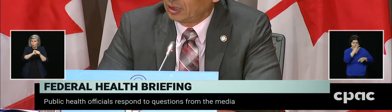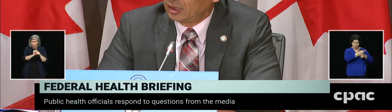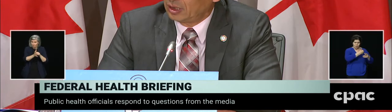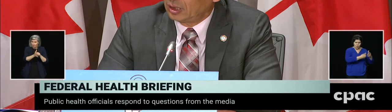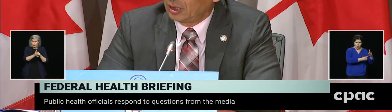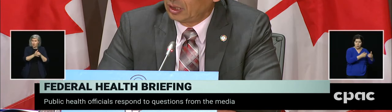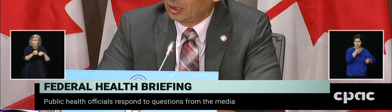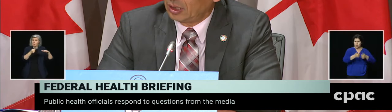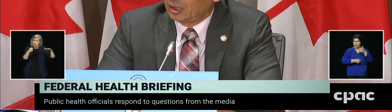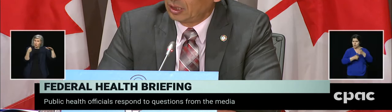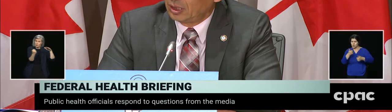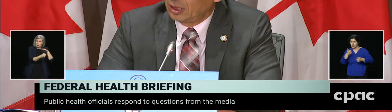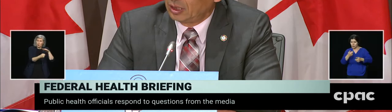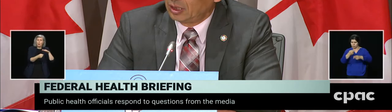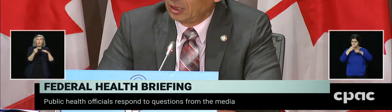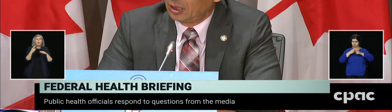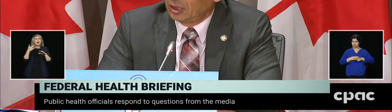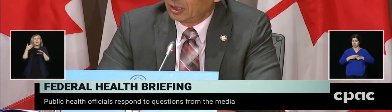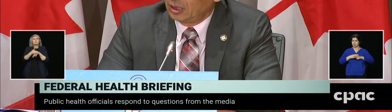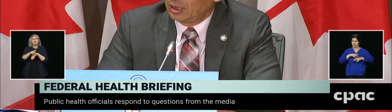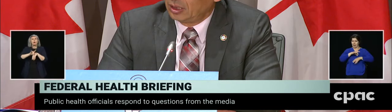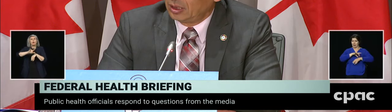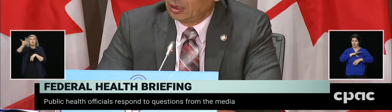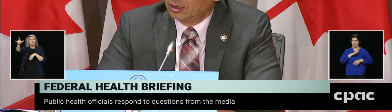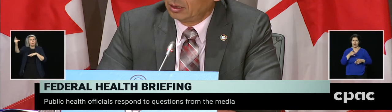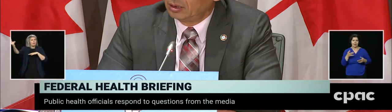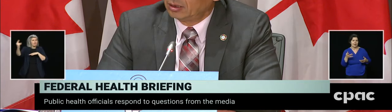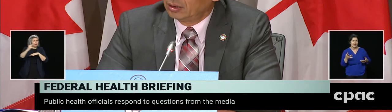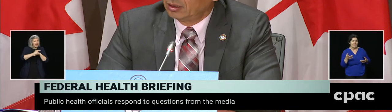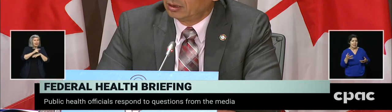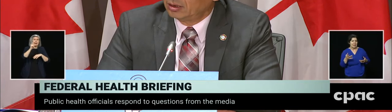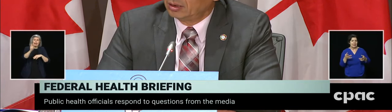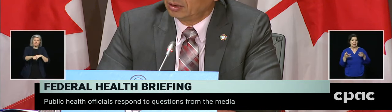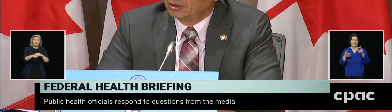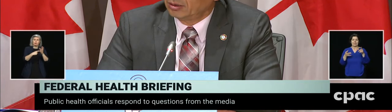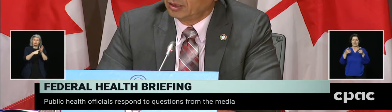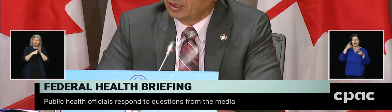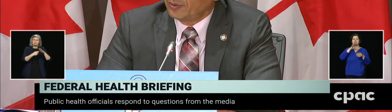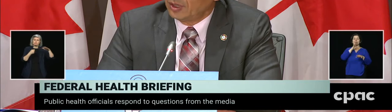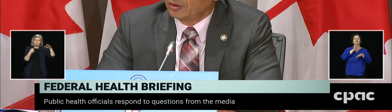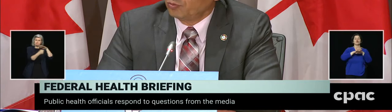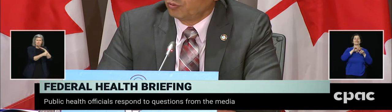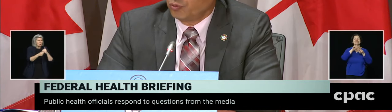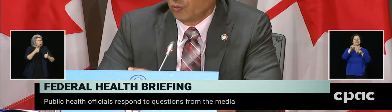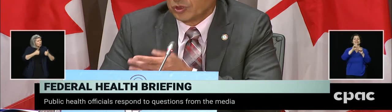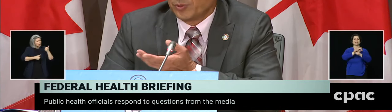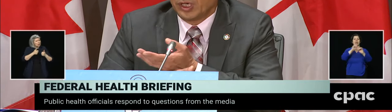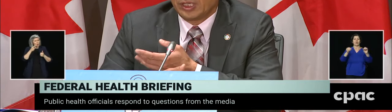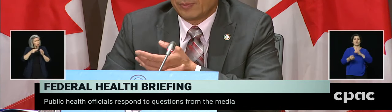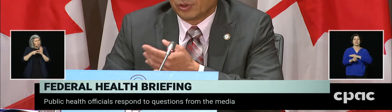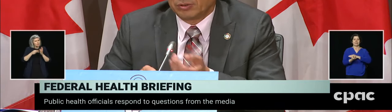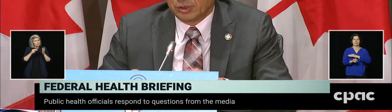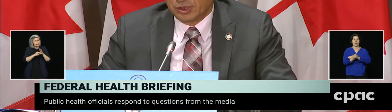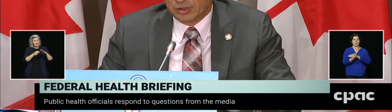DO YOU MEAN AFTER THE TRIP OR